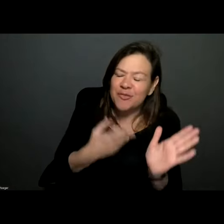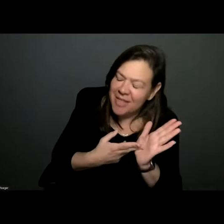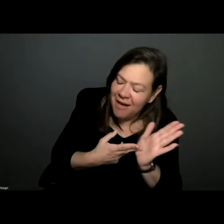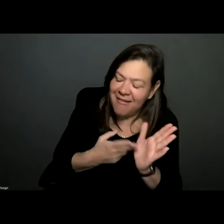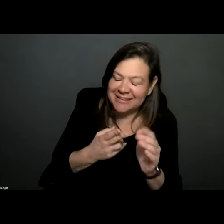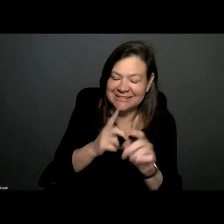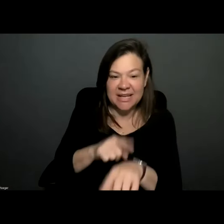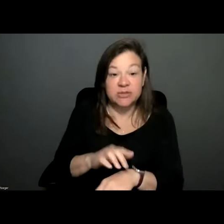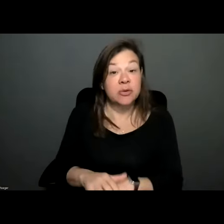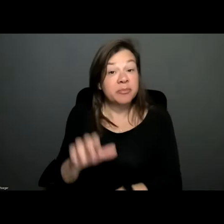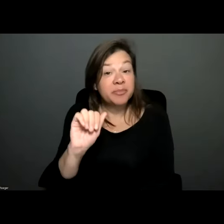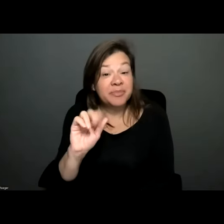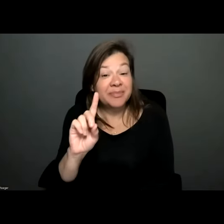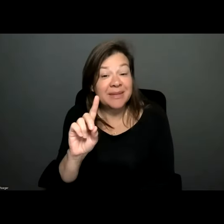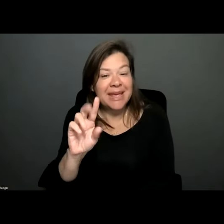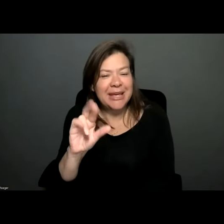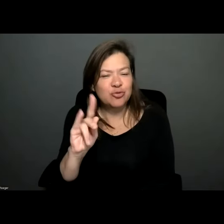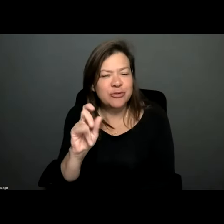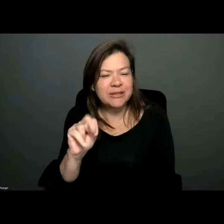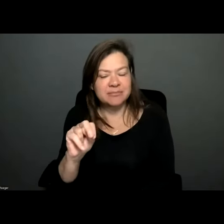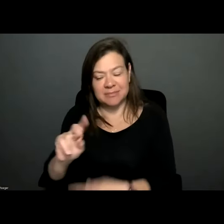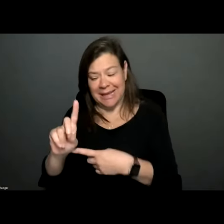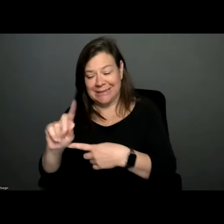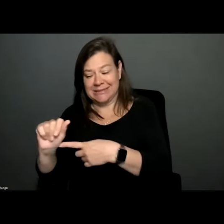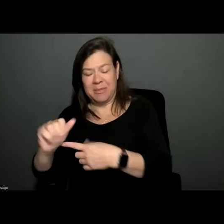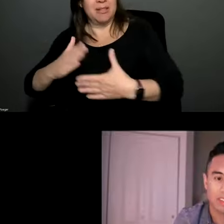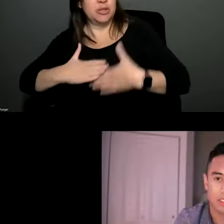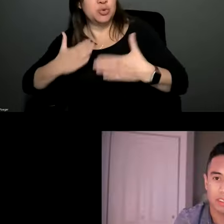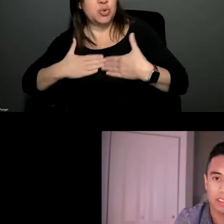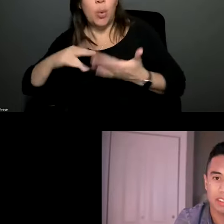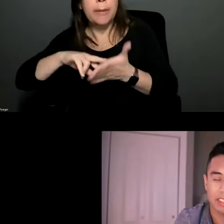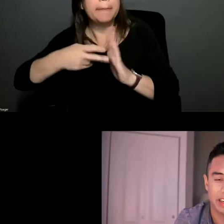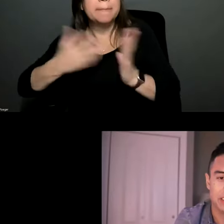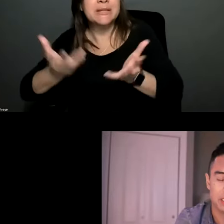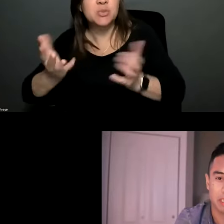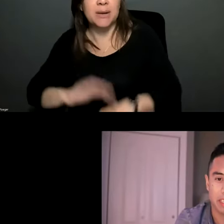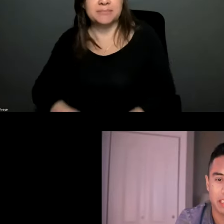about what disability joy means to you? Sure, this is Adrian speaking